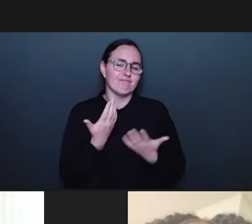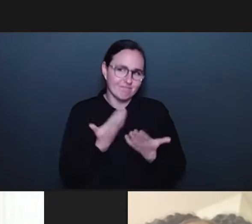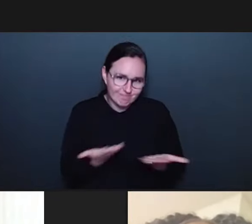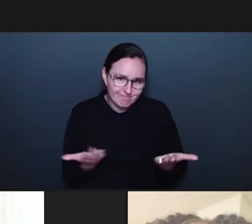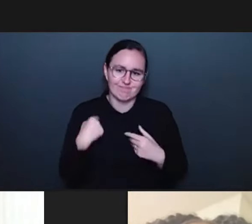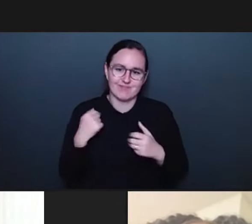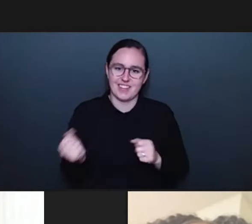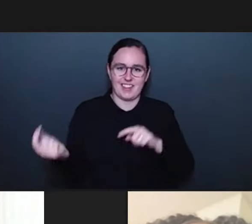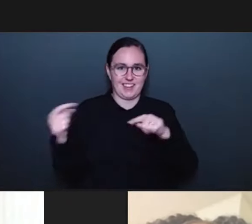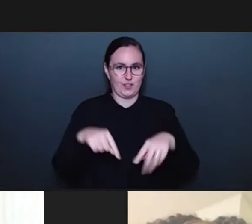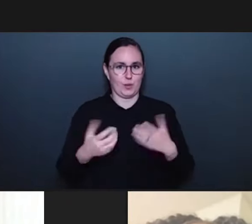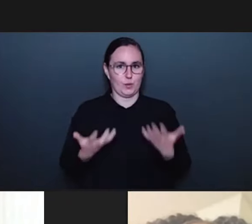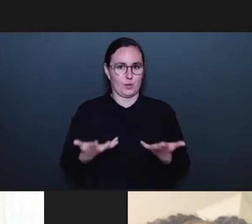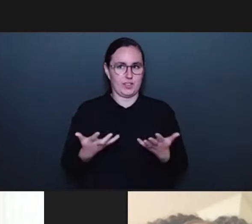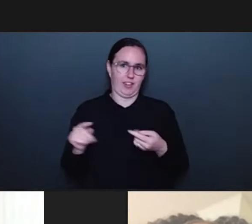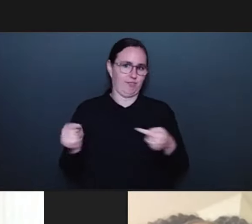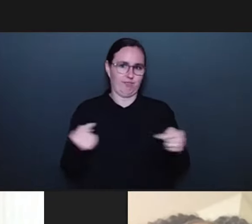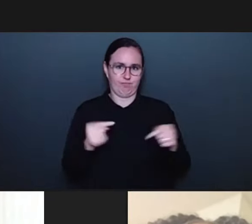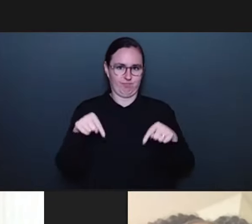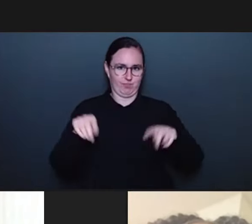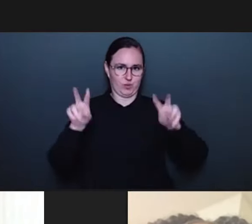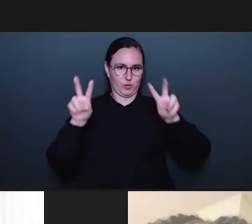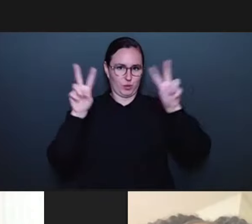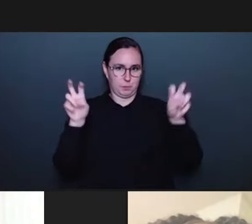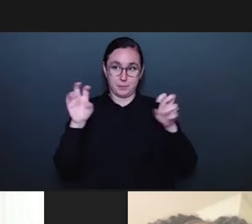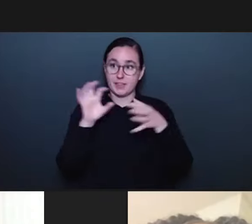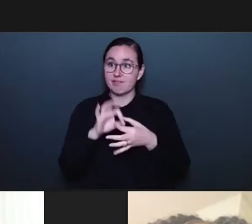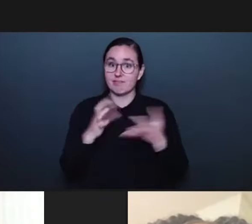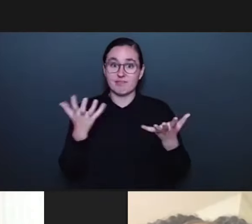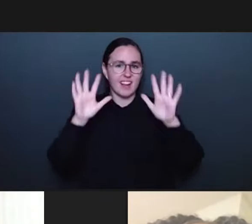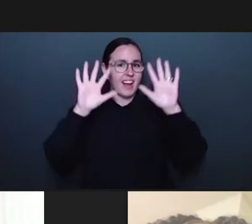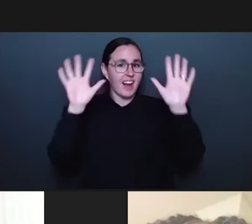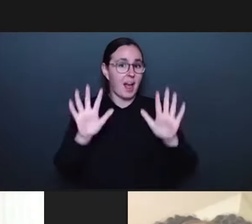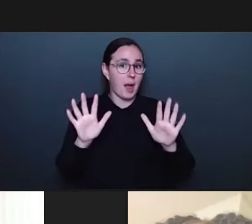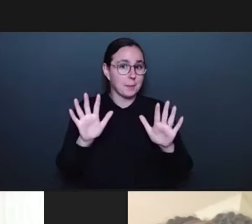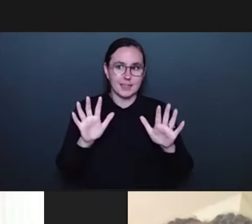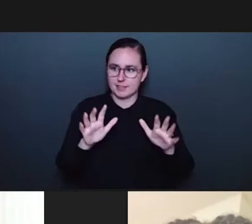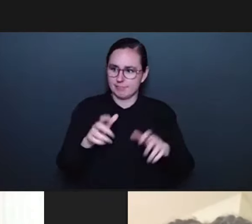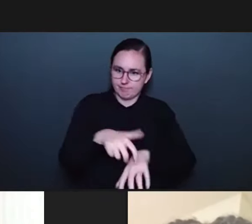action because it is really, unfortunately, you who are going to have to take this agenda